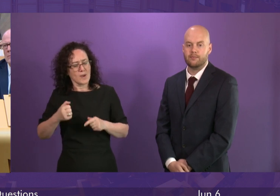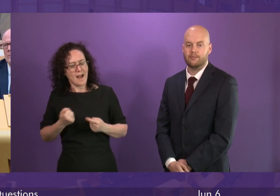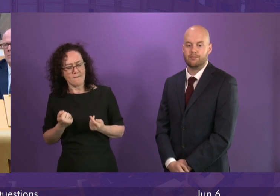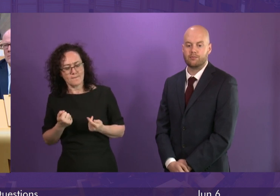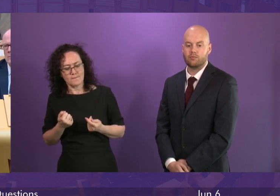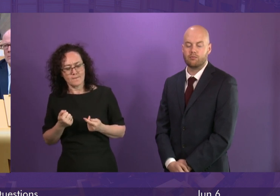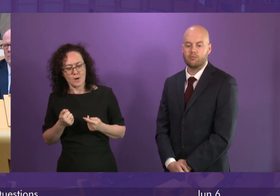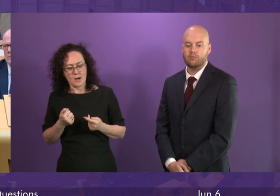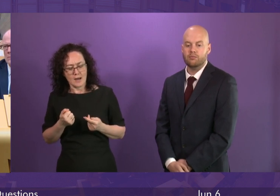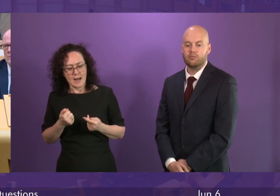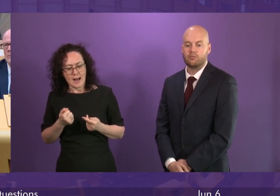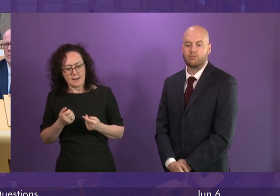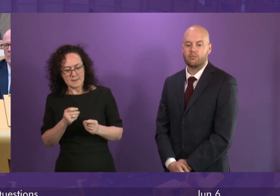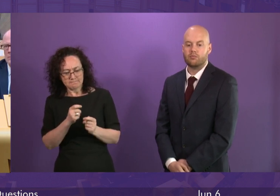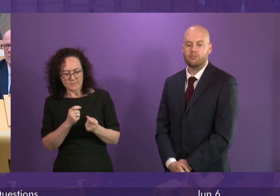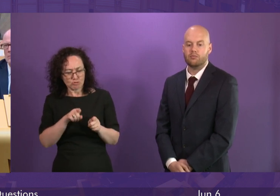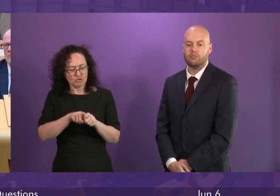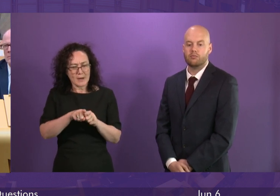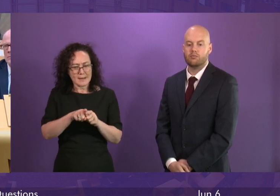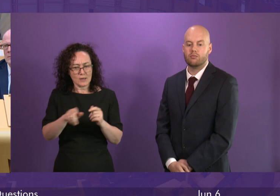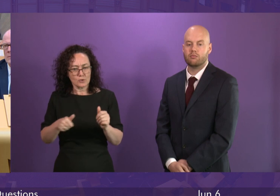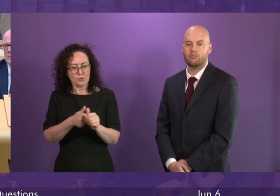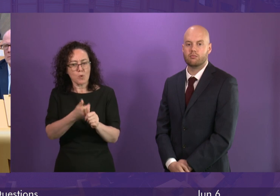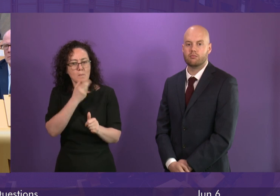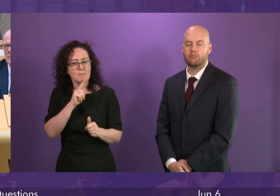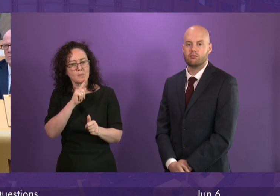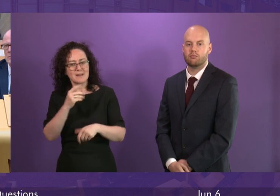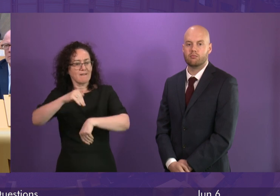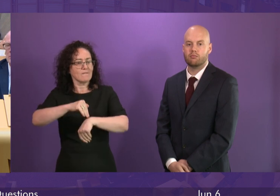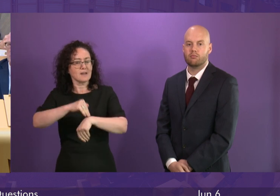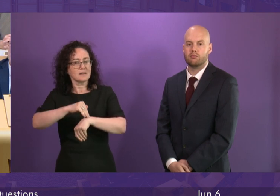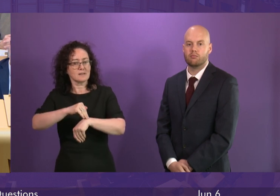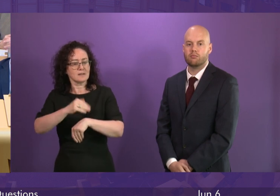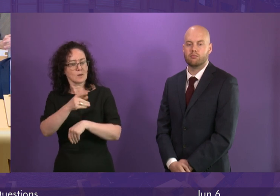of the welfare reforms that are being imposed on the people of this country by the United